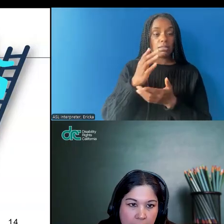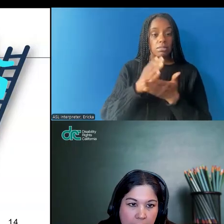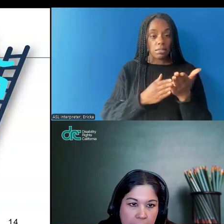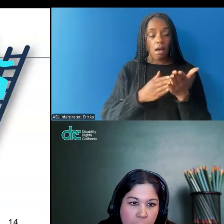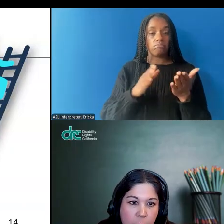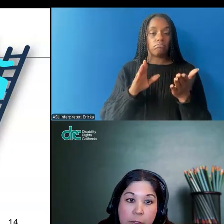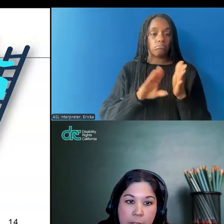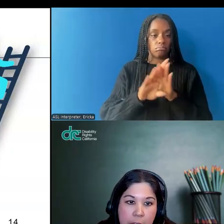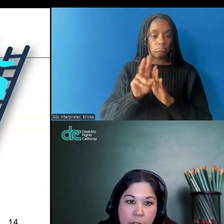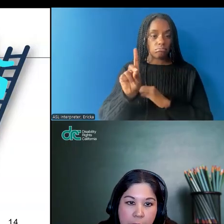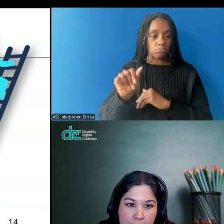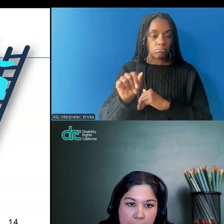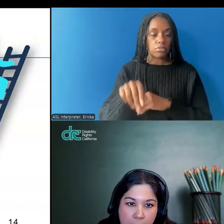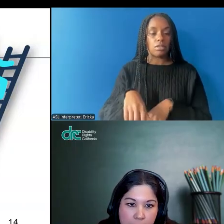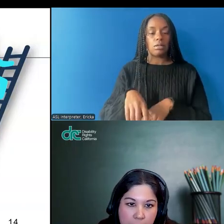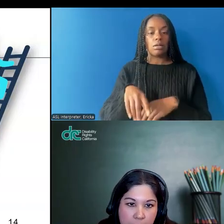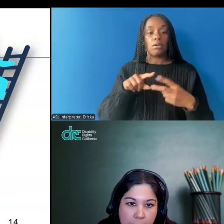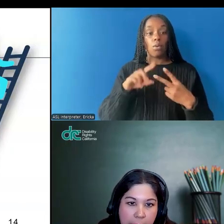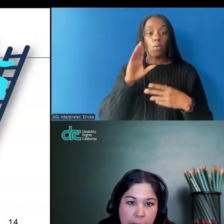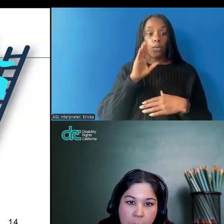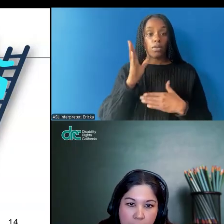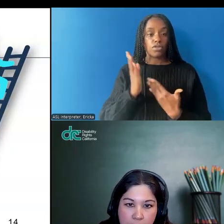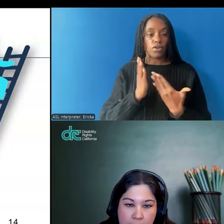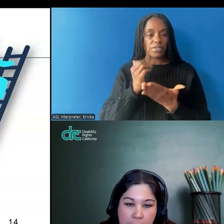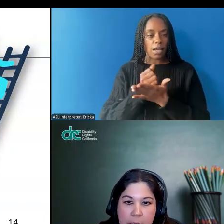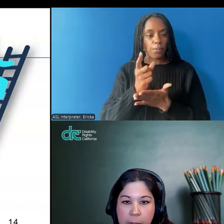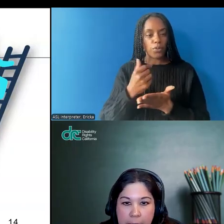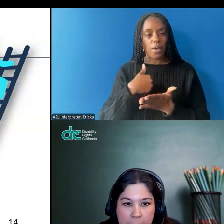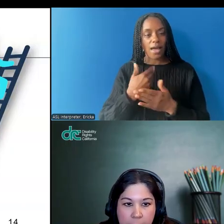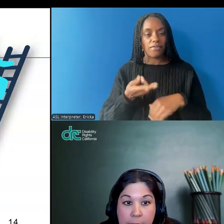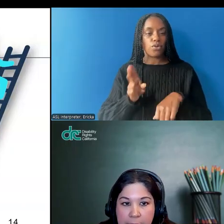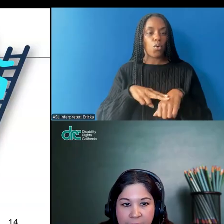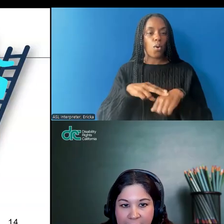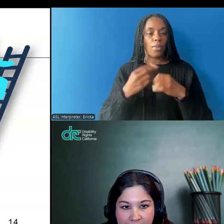And will the service help you have a normal, independent, productive life